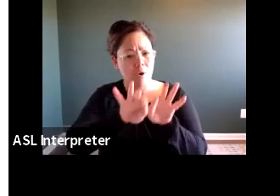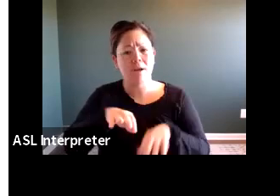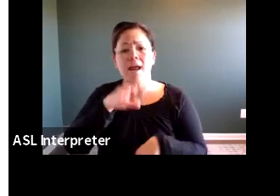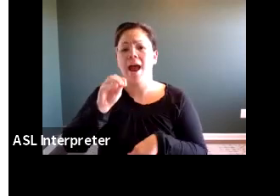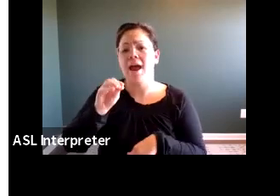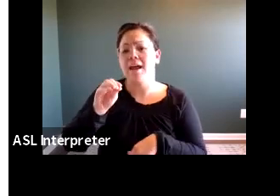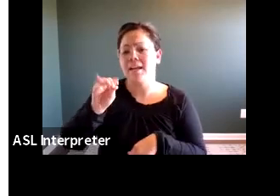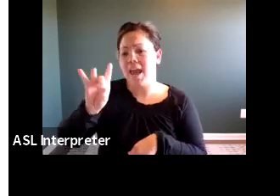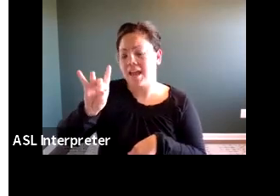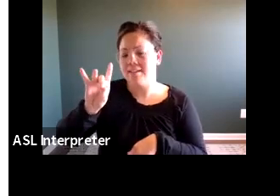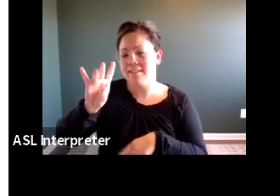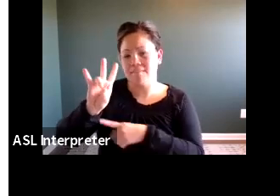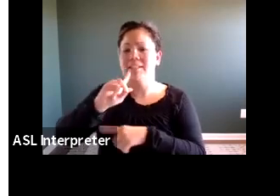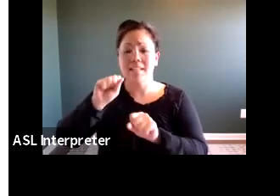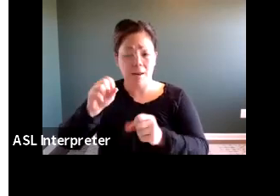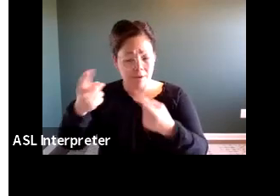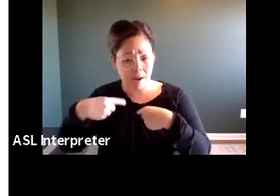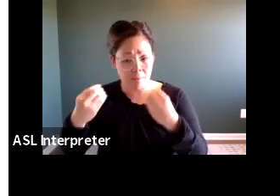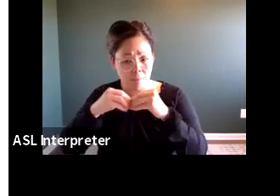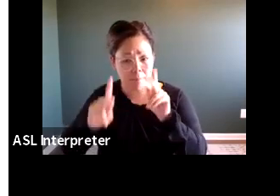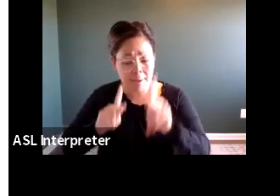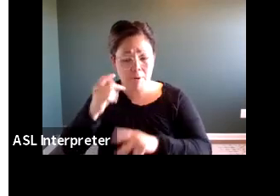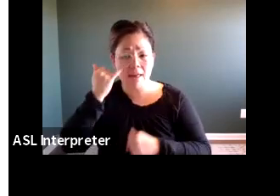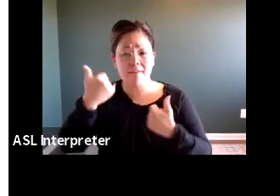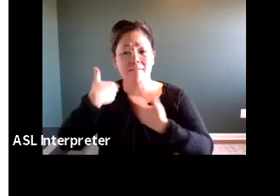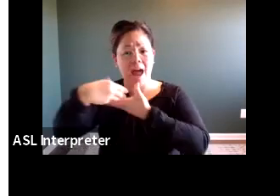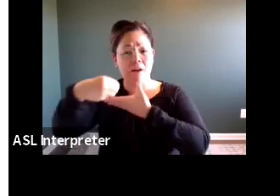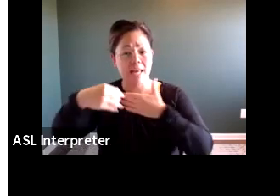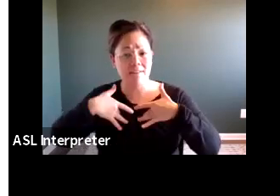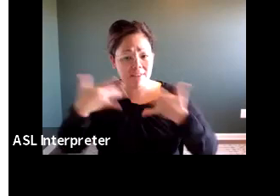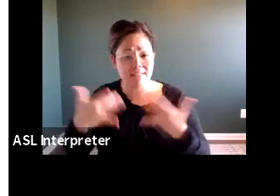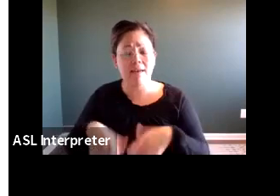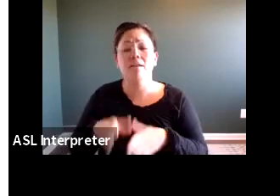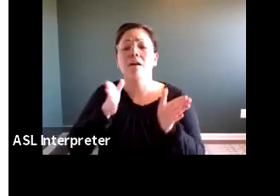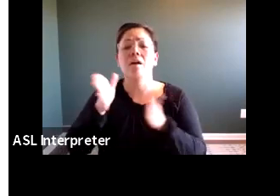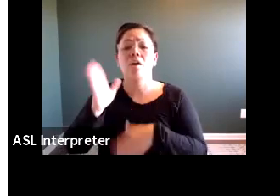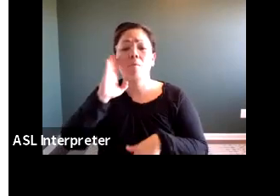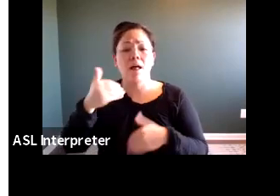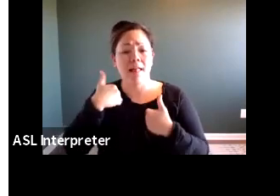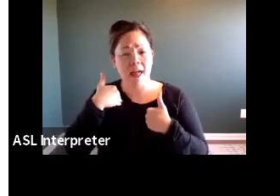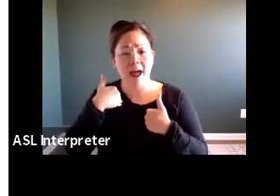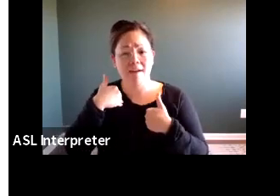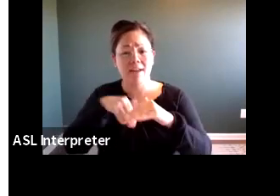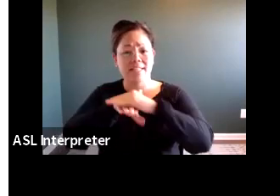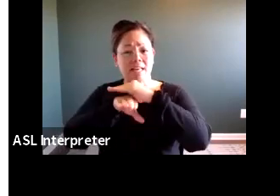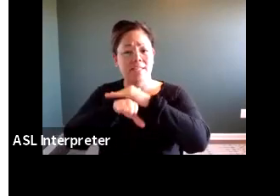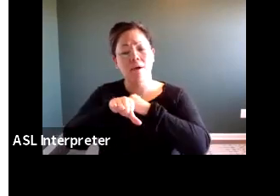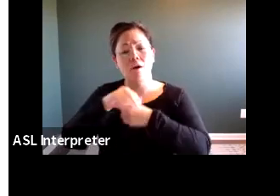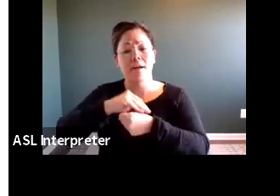Can I have more people in attendance? Is there an accessible county map information for people with color blindness? So all really great questions